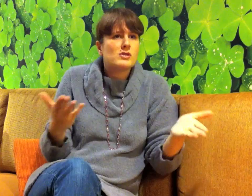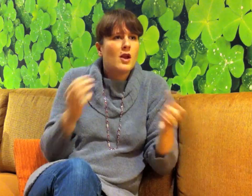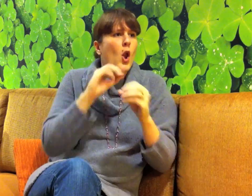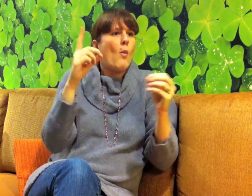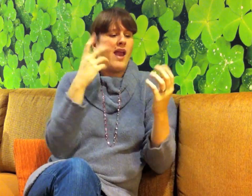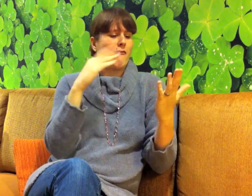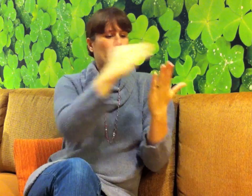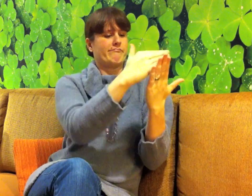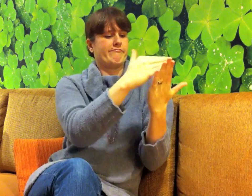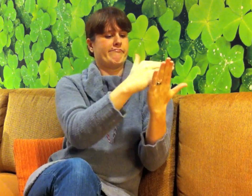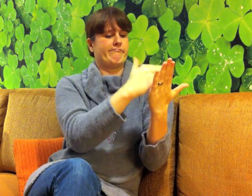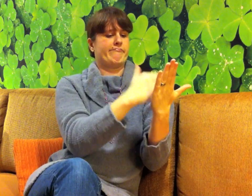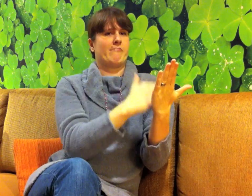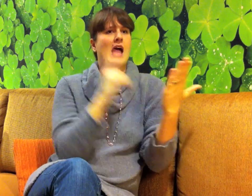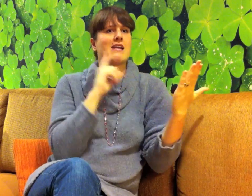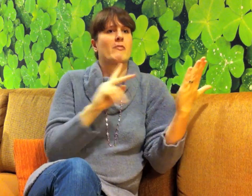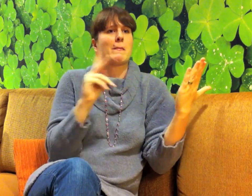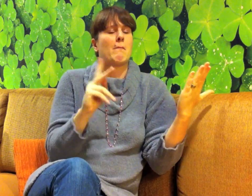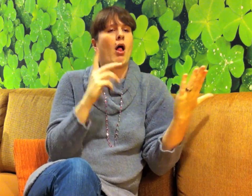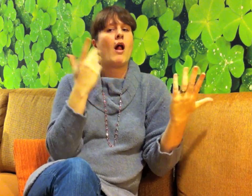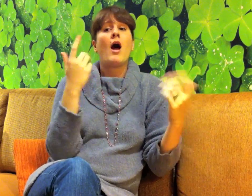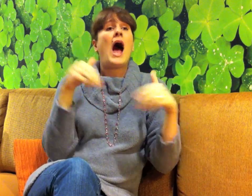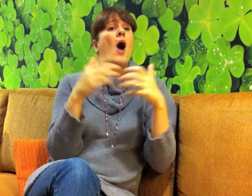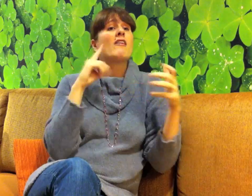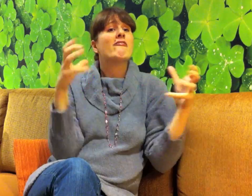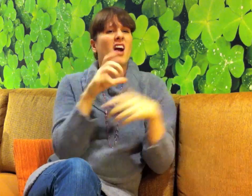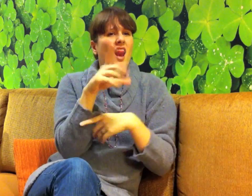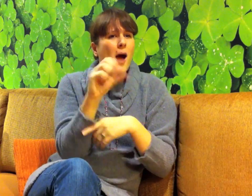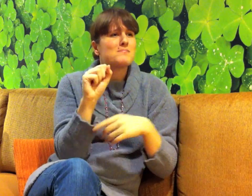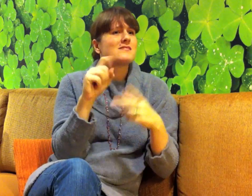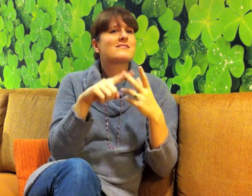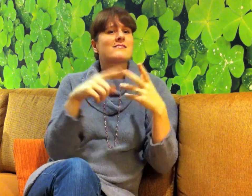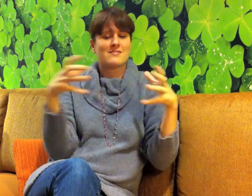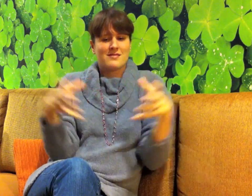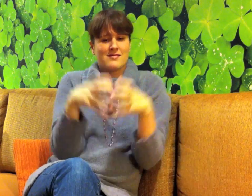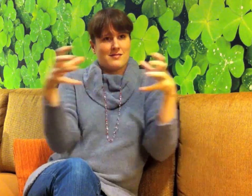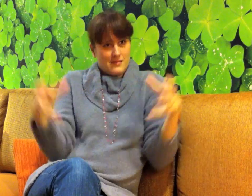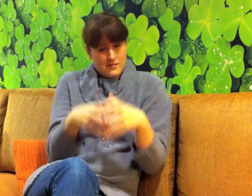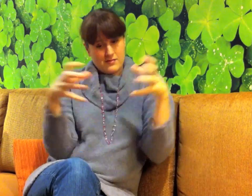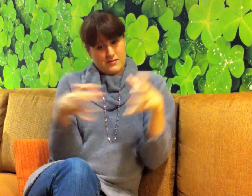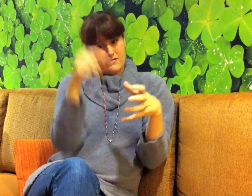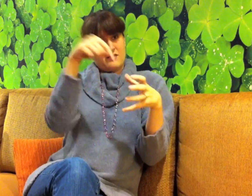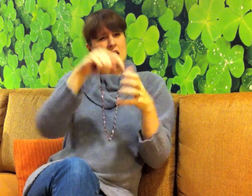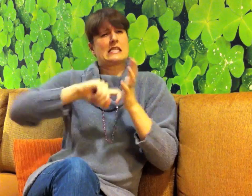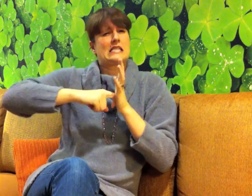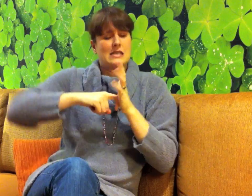No formal list of Deaf people. How do we find each other? Deaf clubs, ongoing gatherings, and that, is the key.